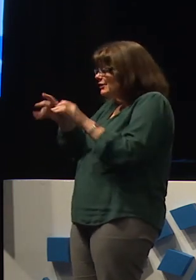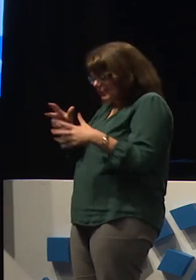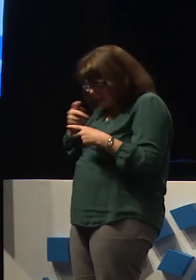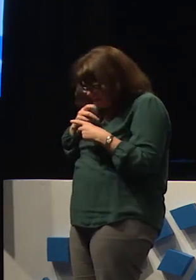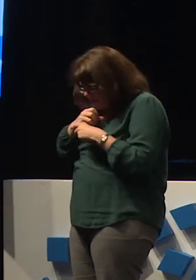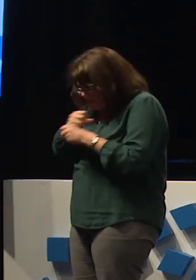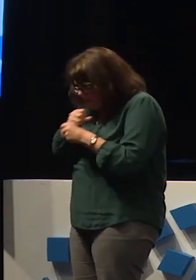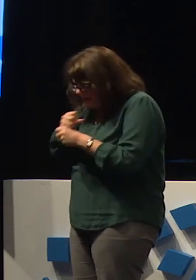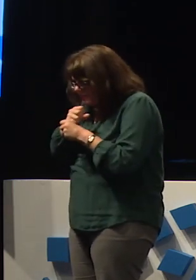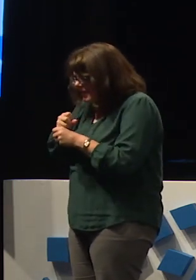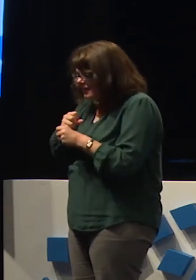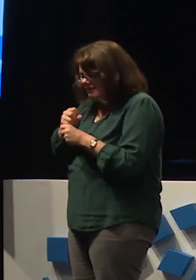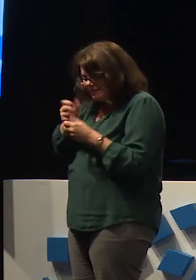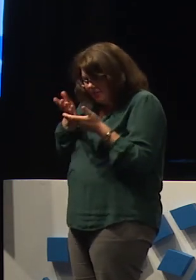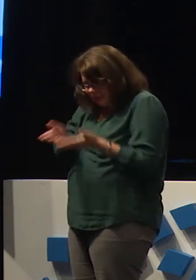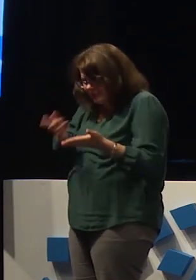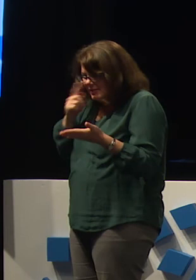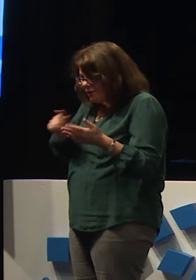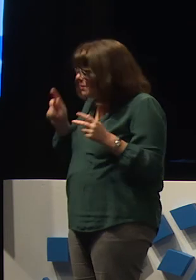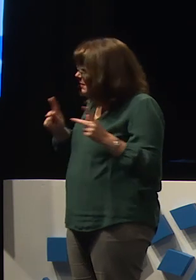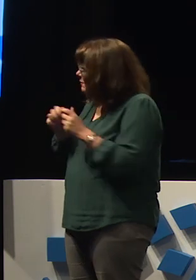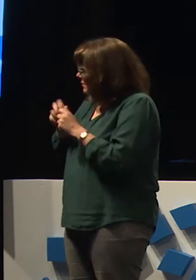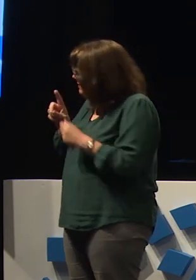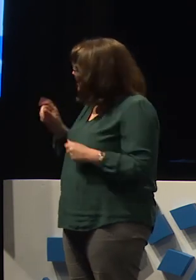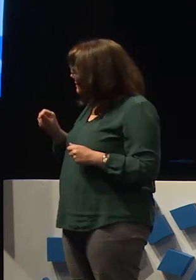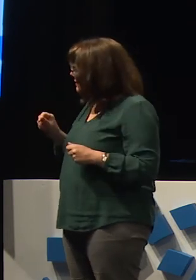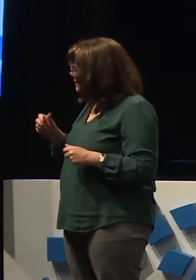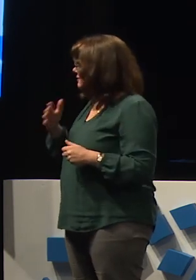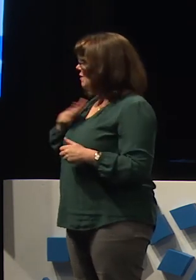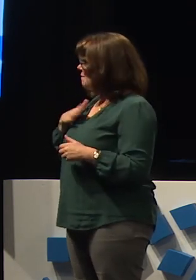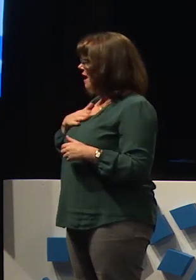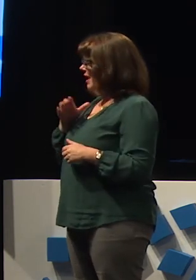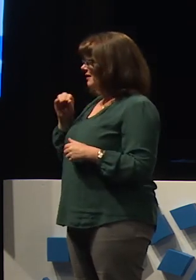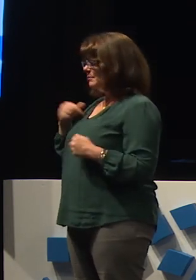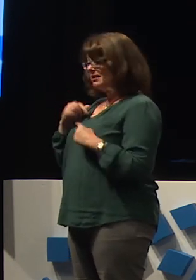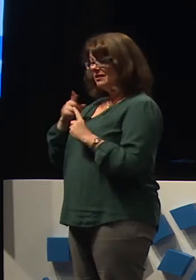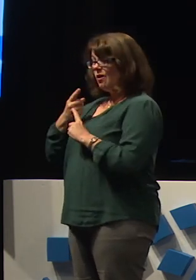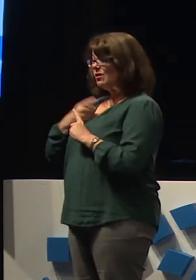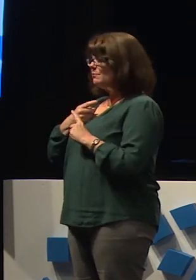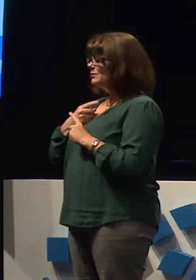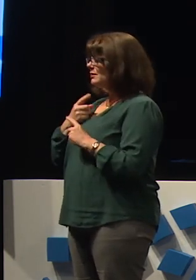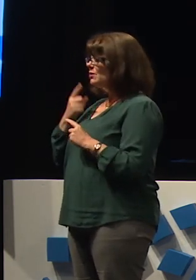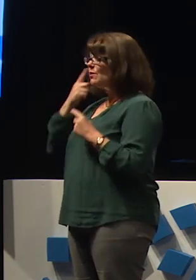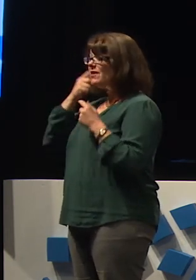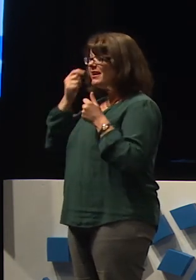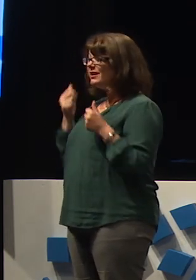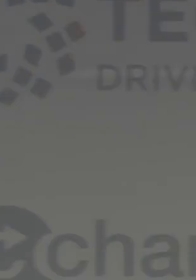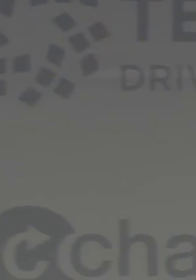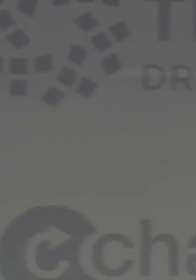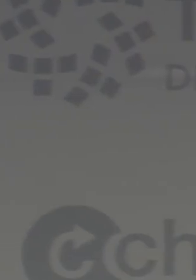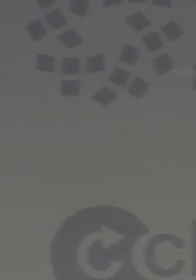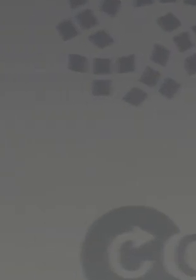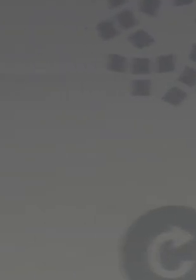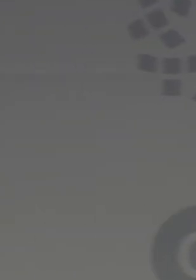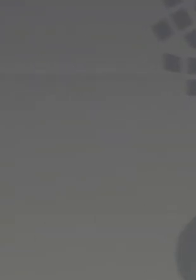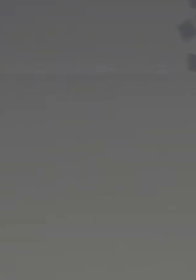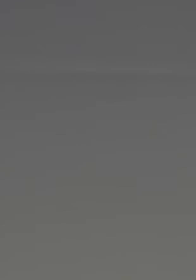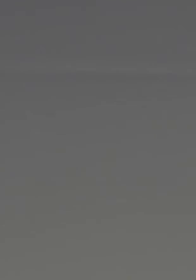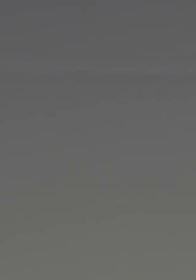people with disabilities the part of my company makes I'm the only person who has a hearing loss in the entire company so they come to me and ask me well what